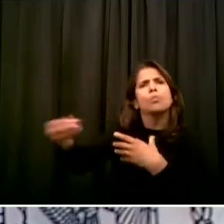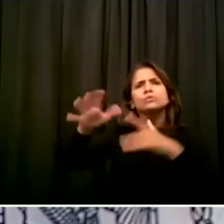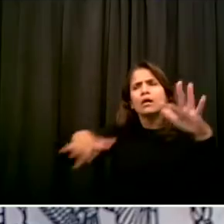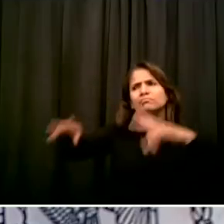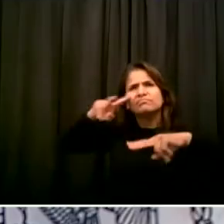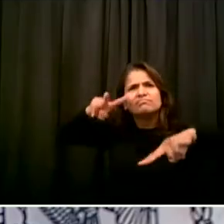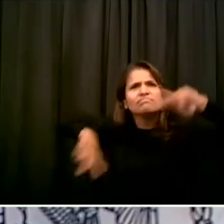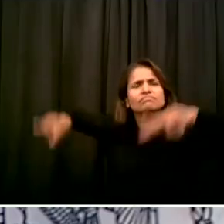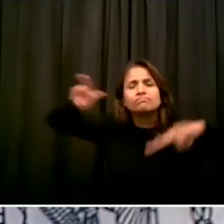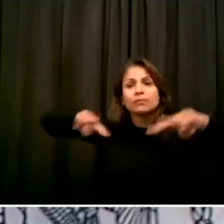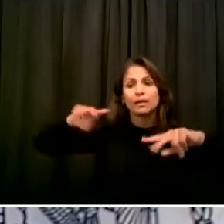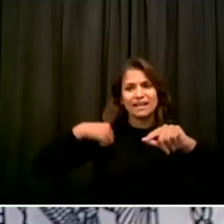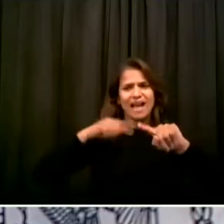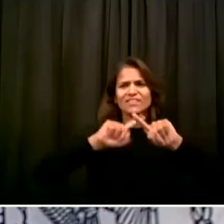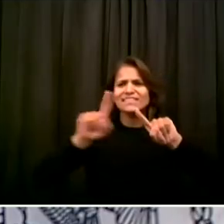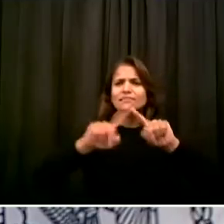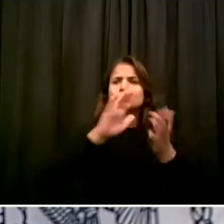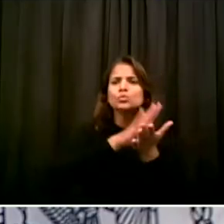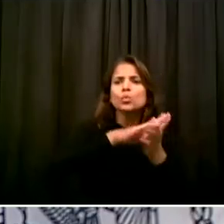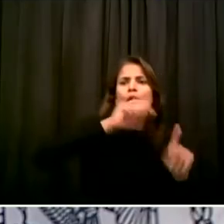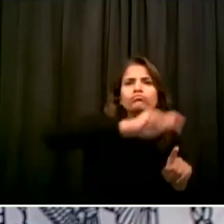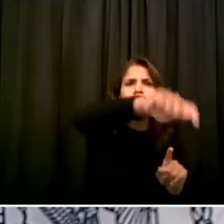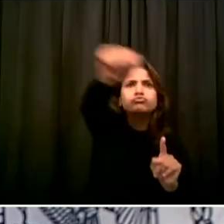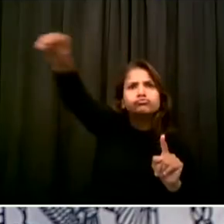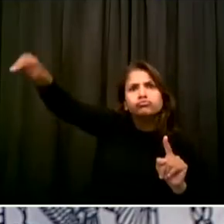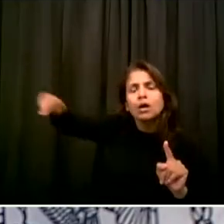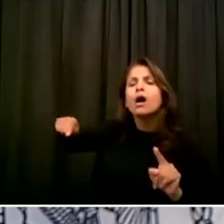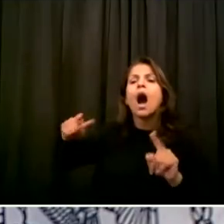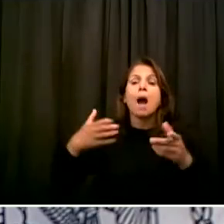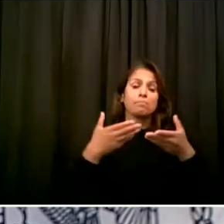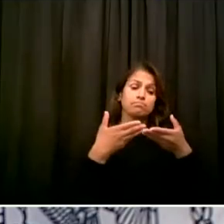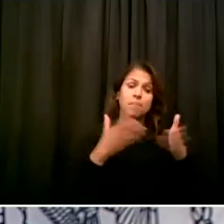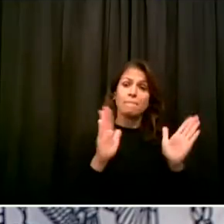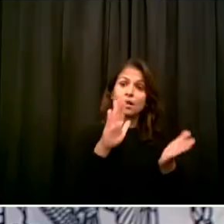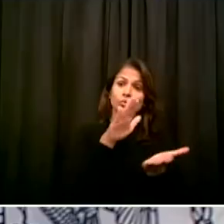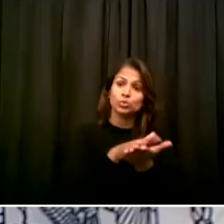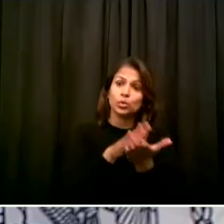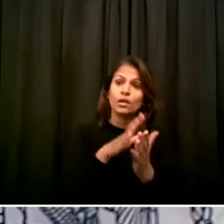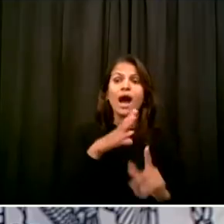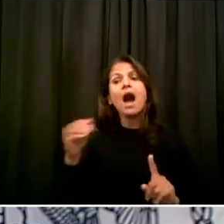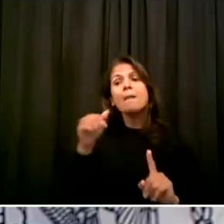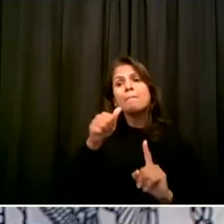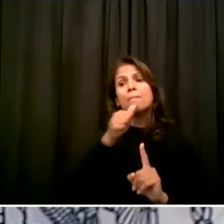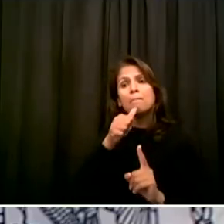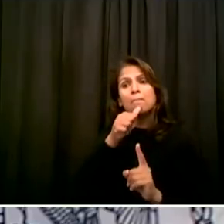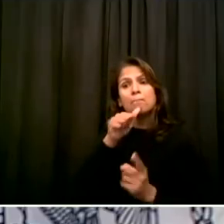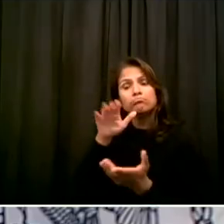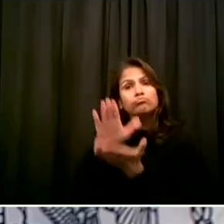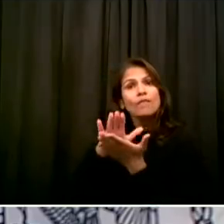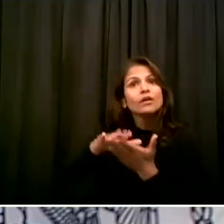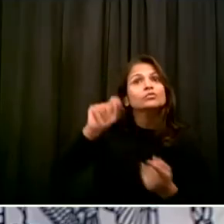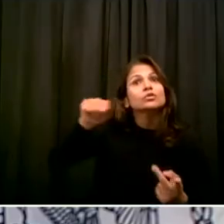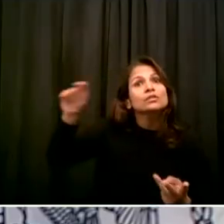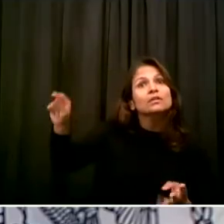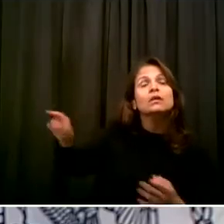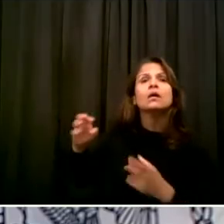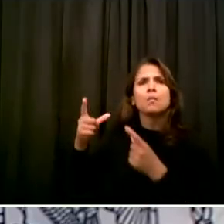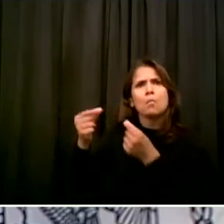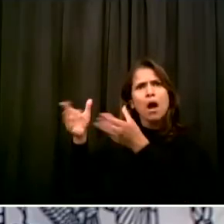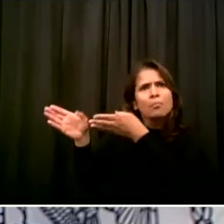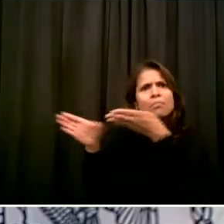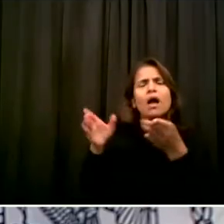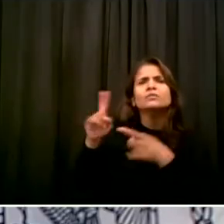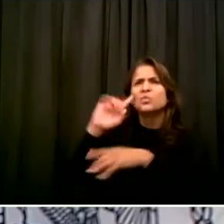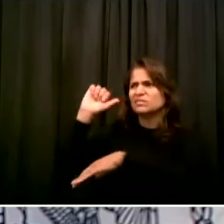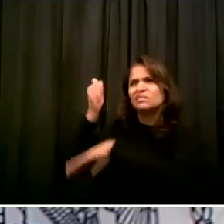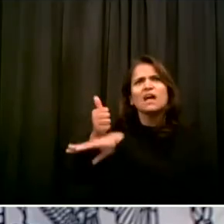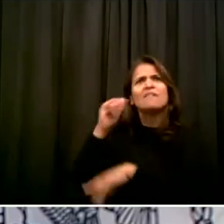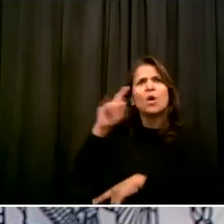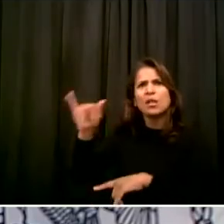HOW WILL THEY EVALUATE